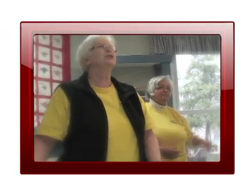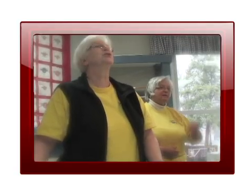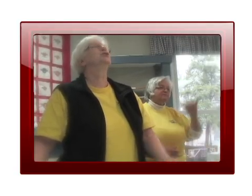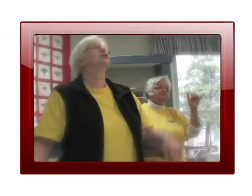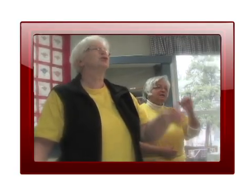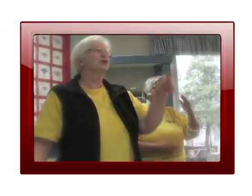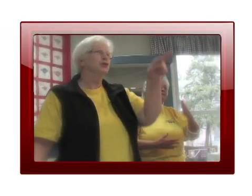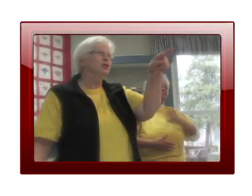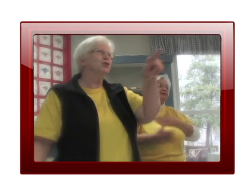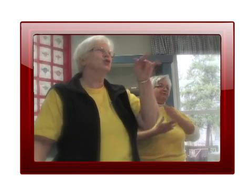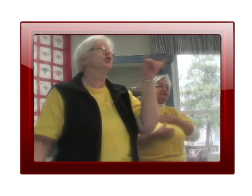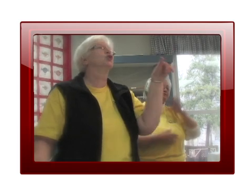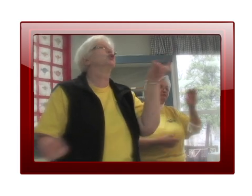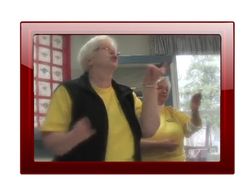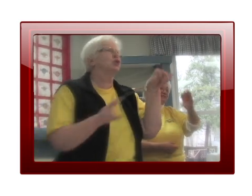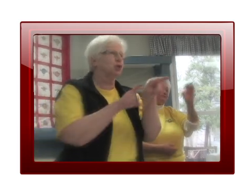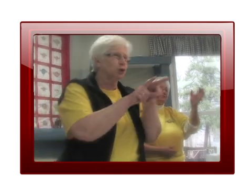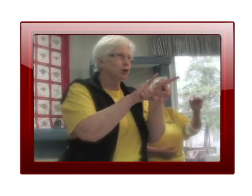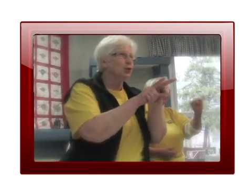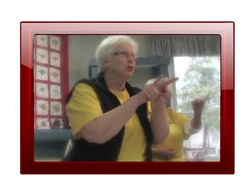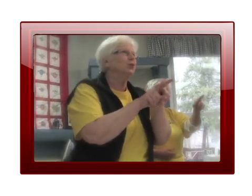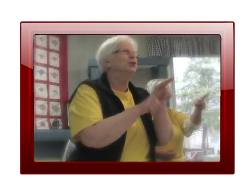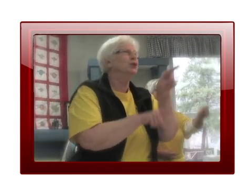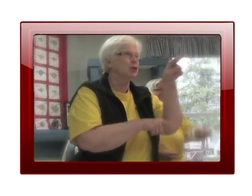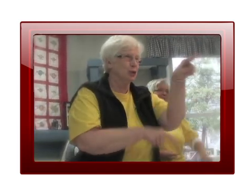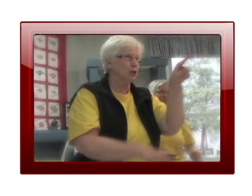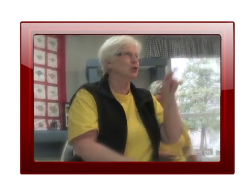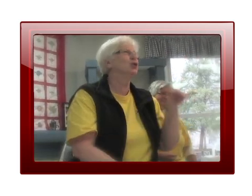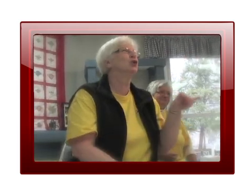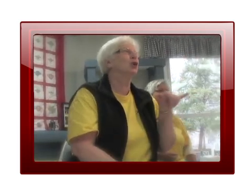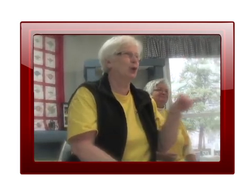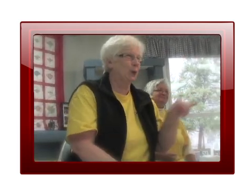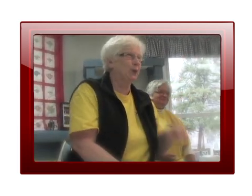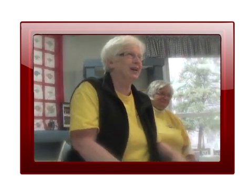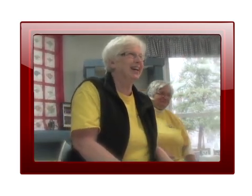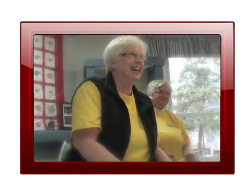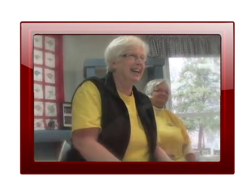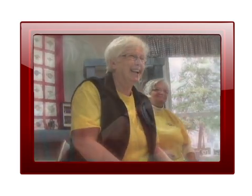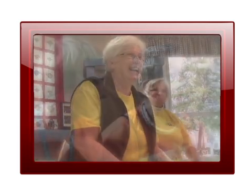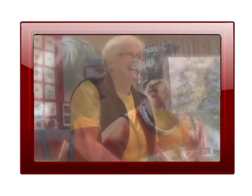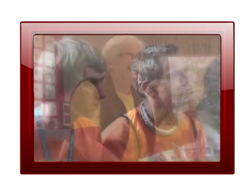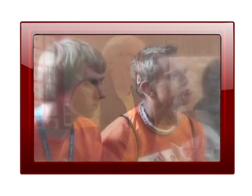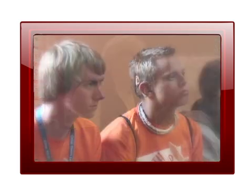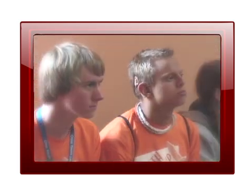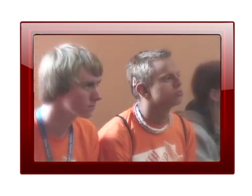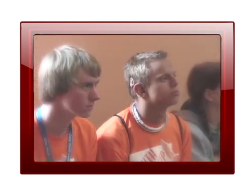Watch individual's eyes to make sure they understand